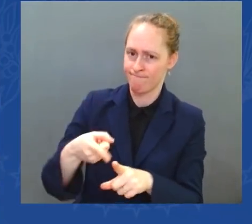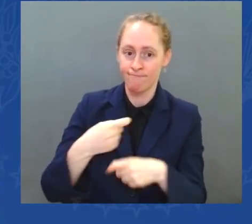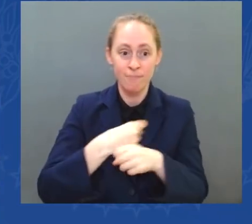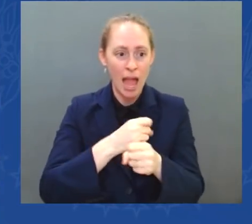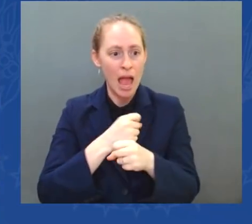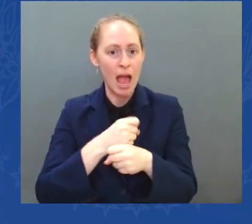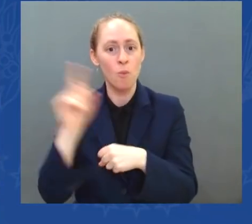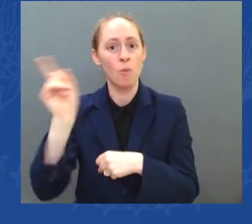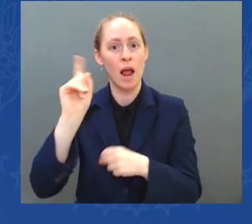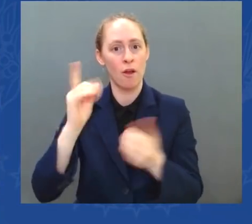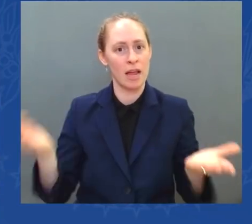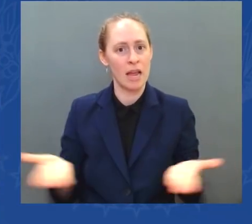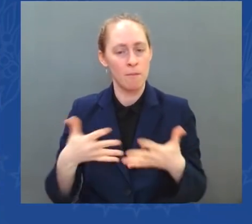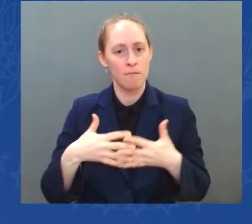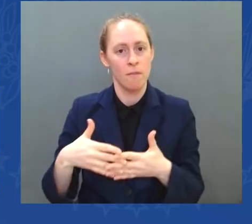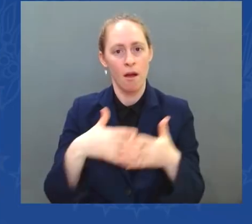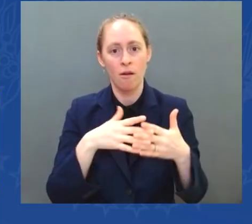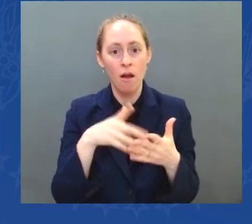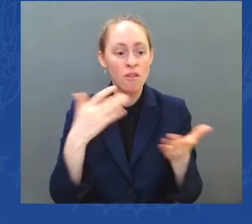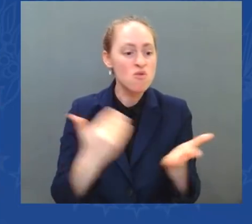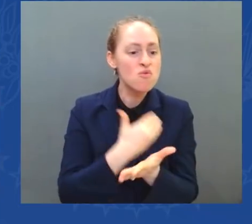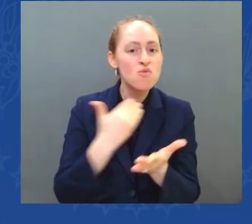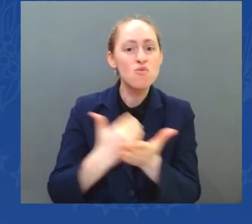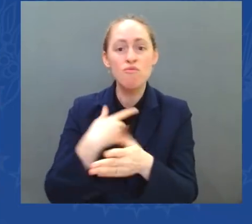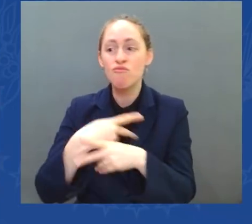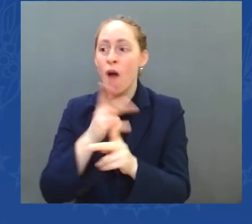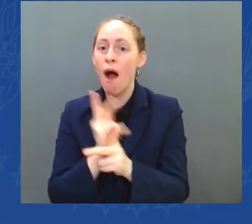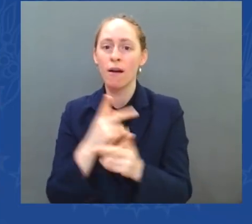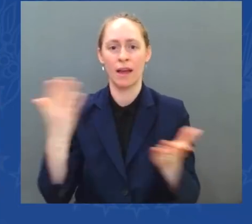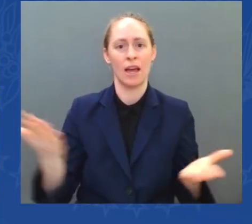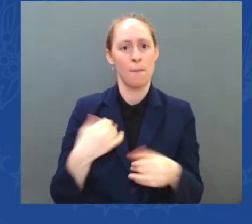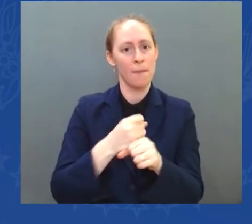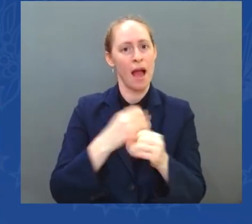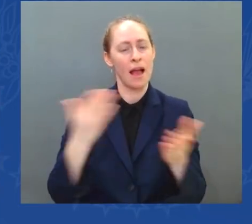back and building supply chains here at home, not outsourced from abroad.